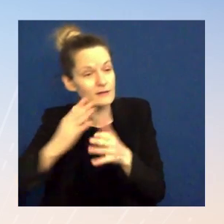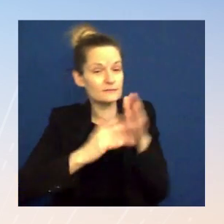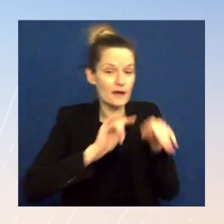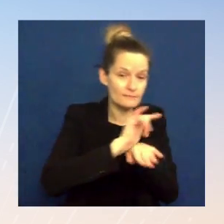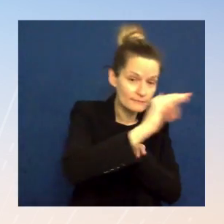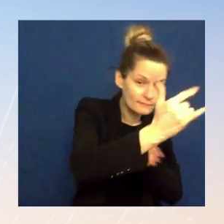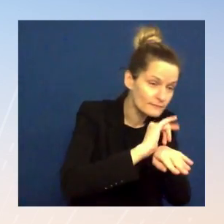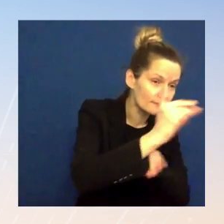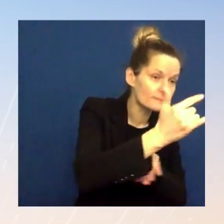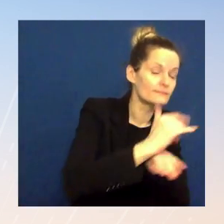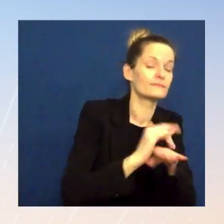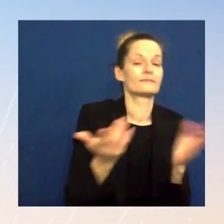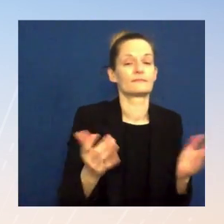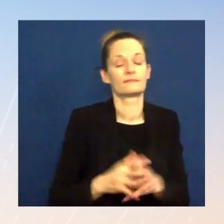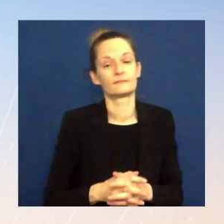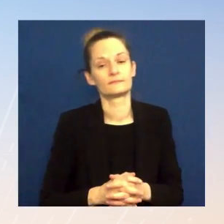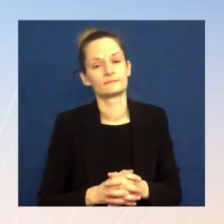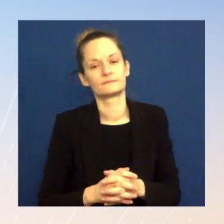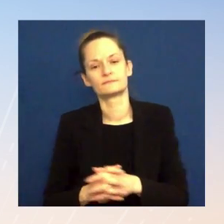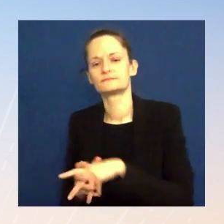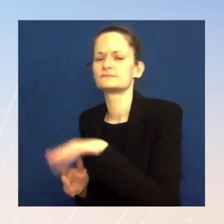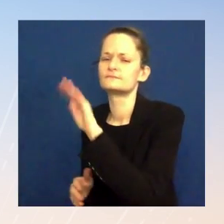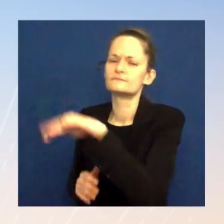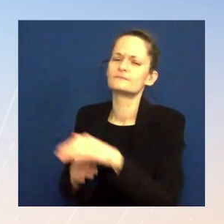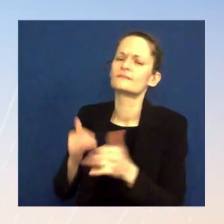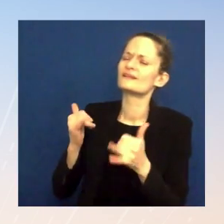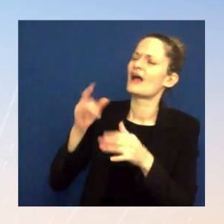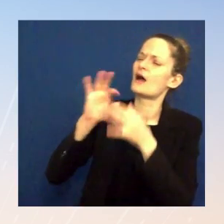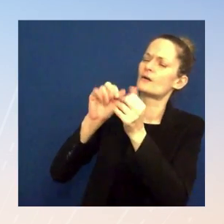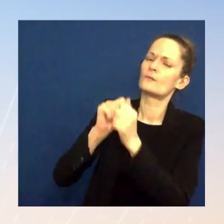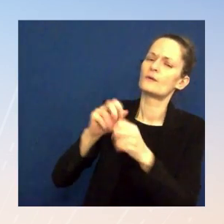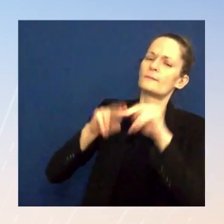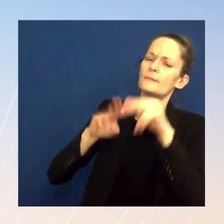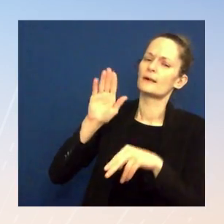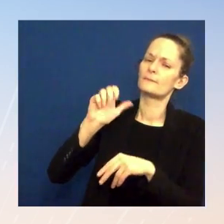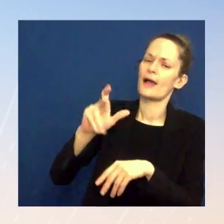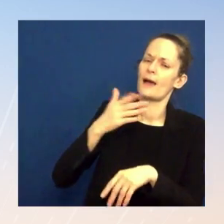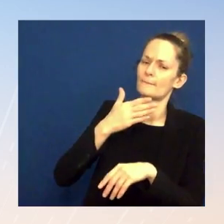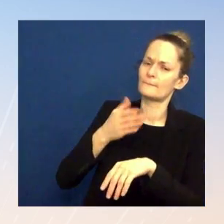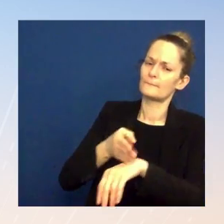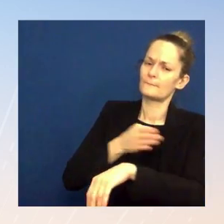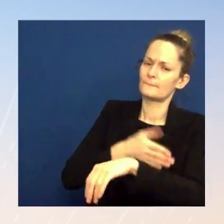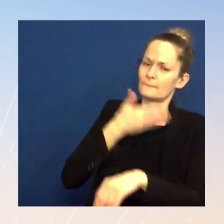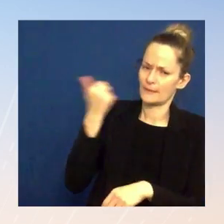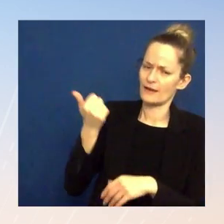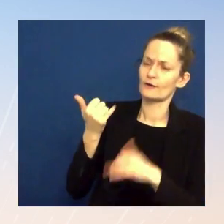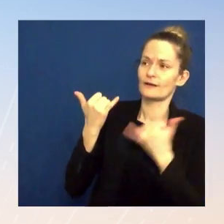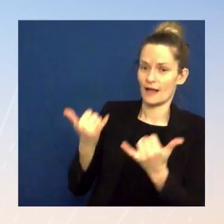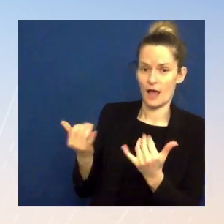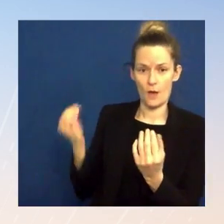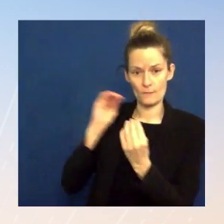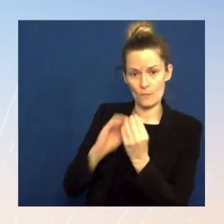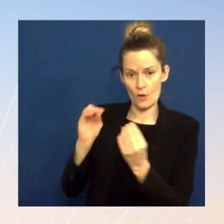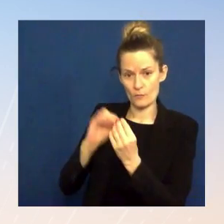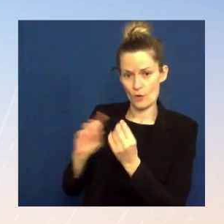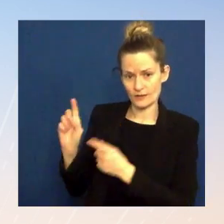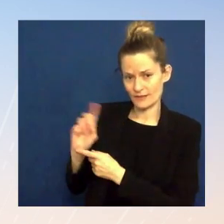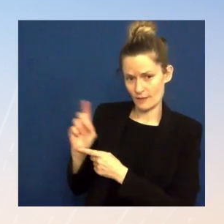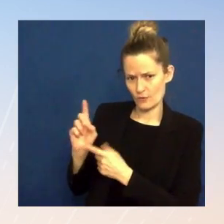among Democrats, certainly among moderates, as it relates to paid family leave right now. Can the President support any reconciliation bill